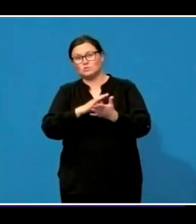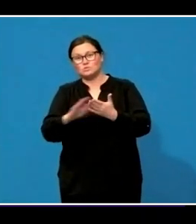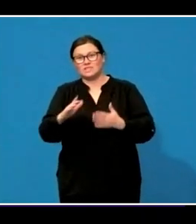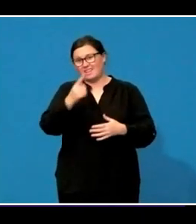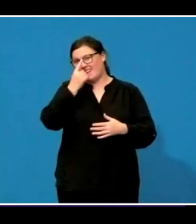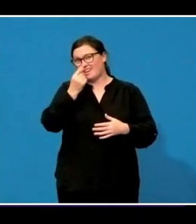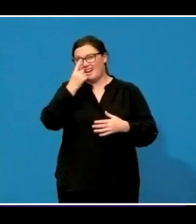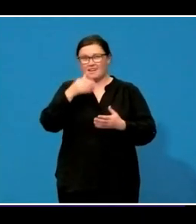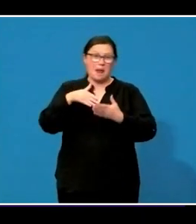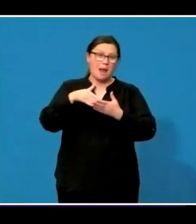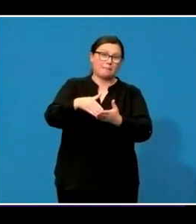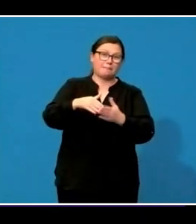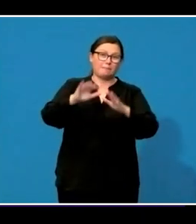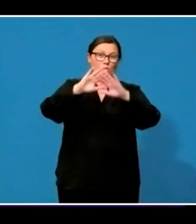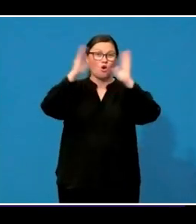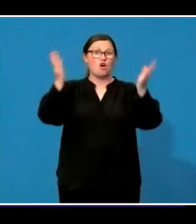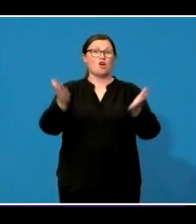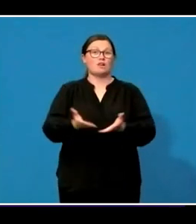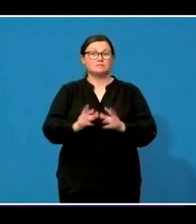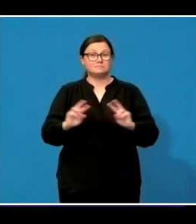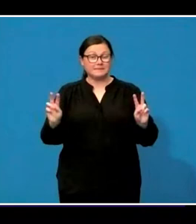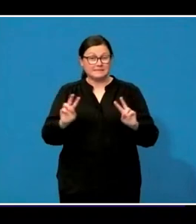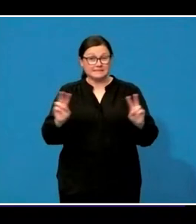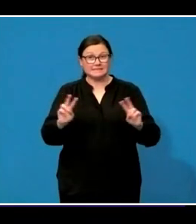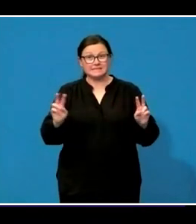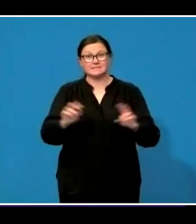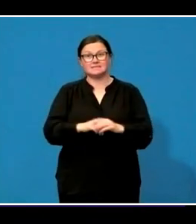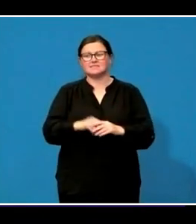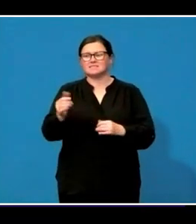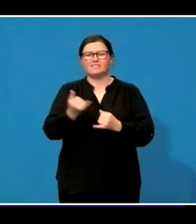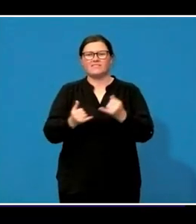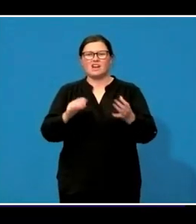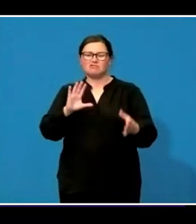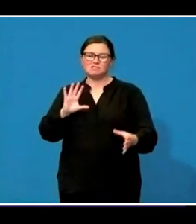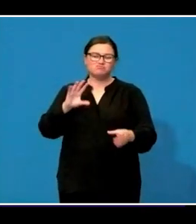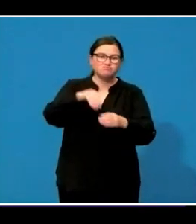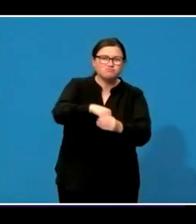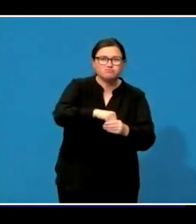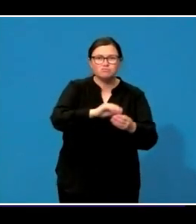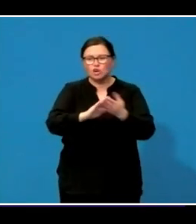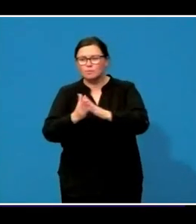He - he engaged with community, and he was a very active person, always wanting to be out